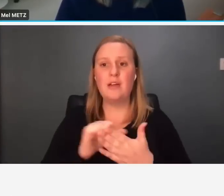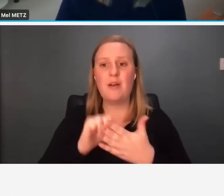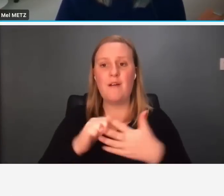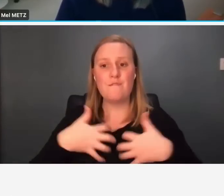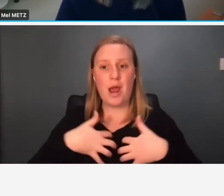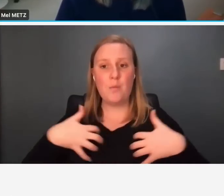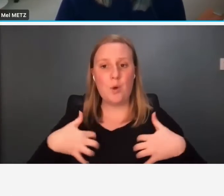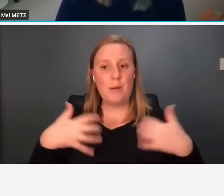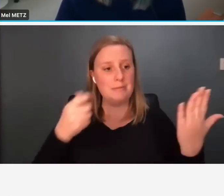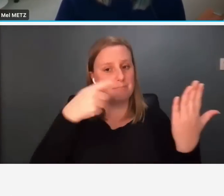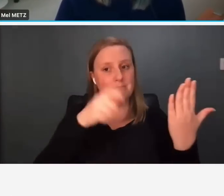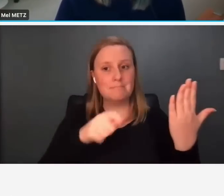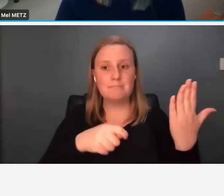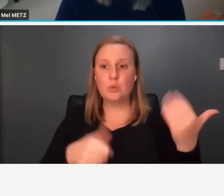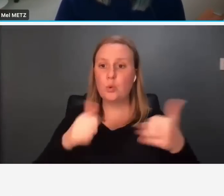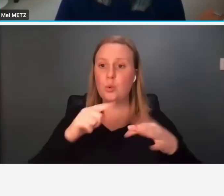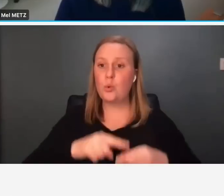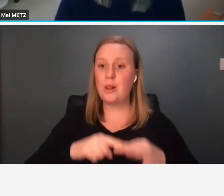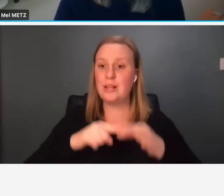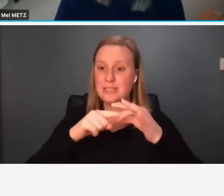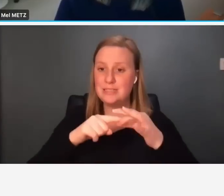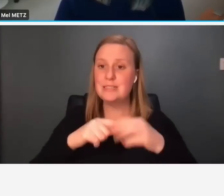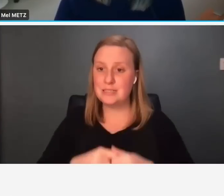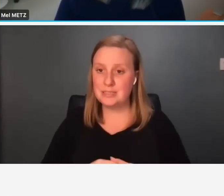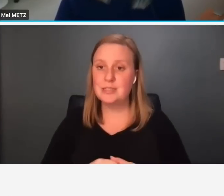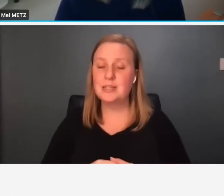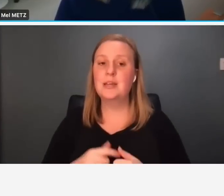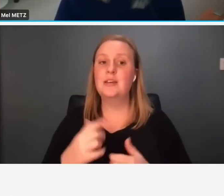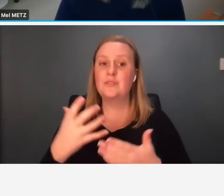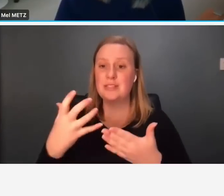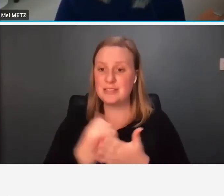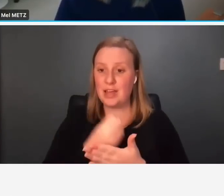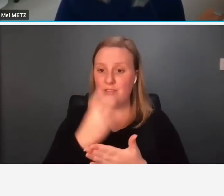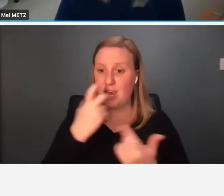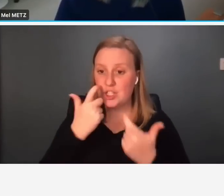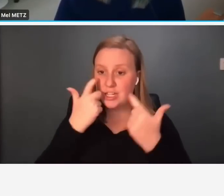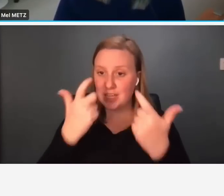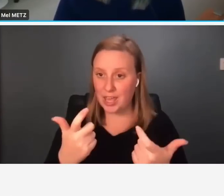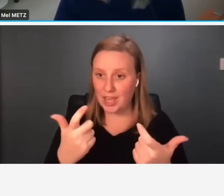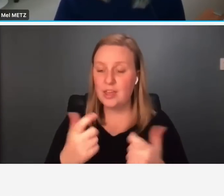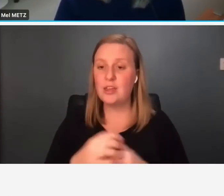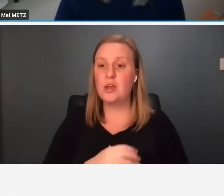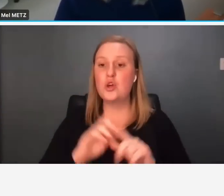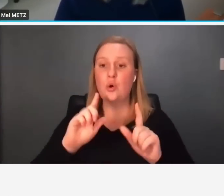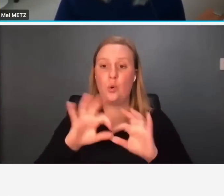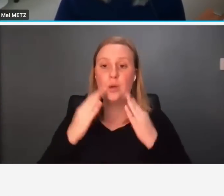standards to drive high quality and safe aged care, clear, streamlined provider obligations and a greater suite